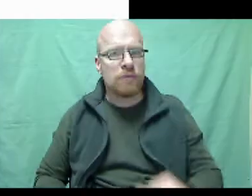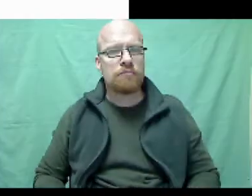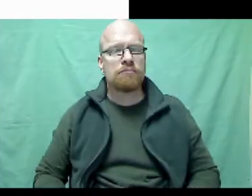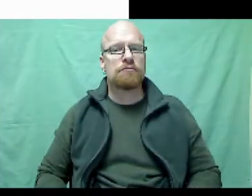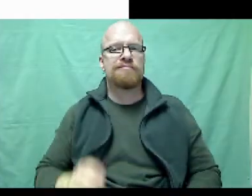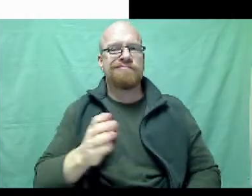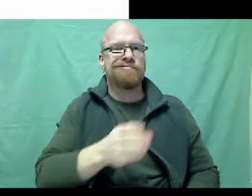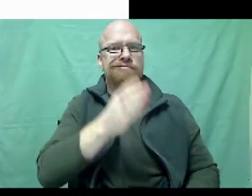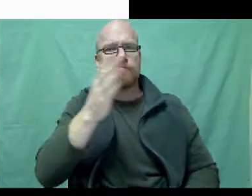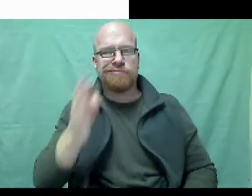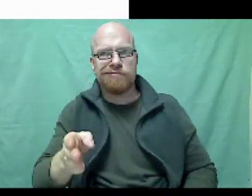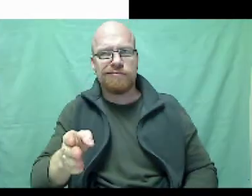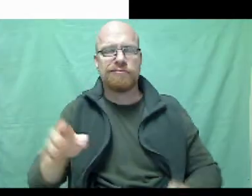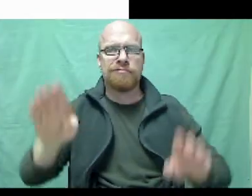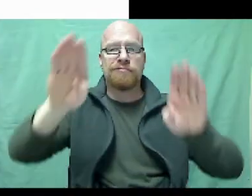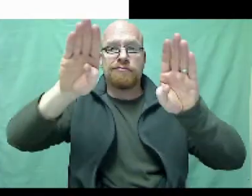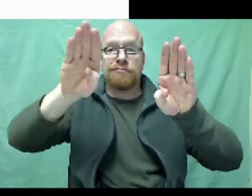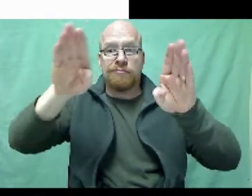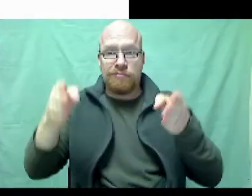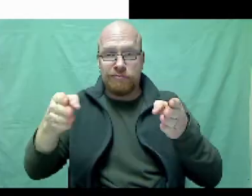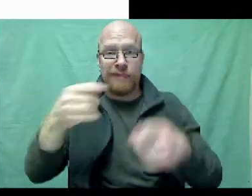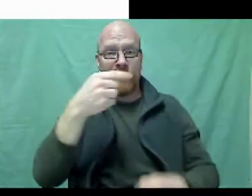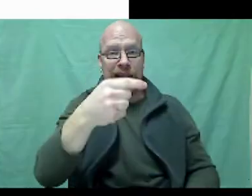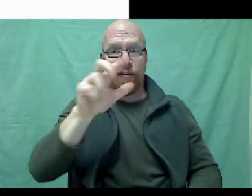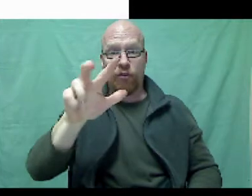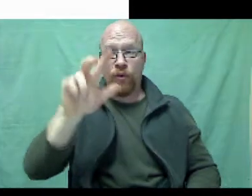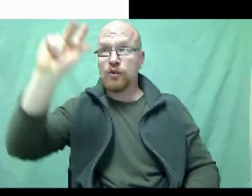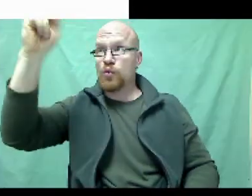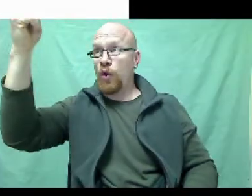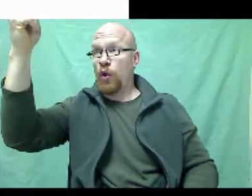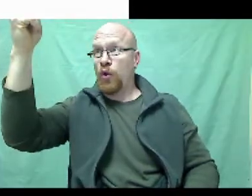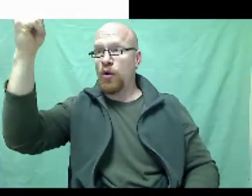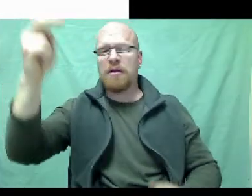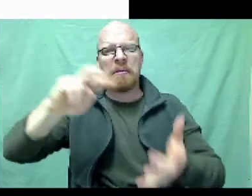we have negative 3, the quantity squared.